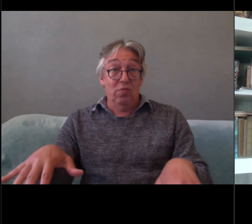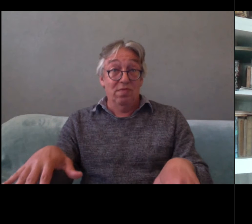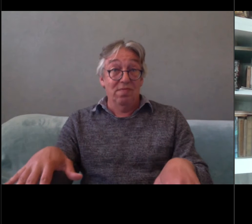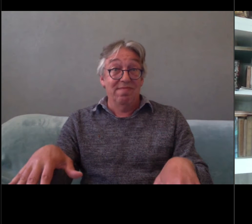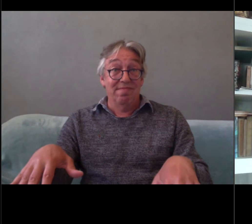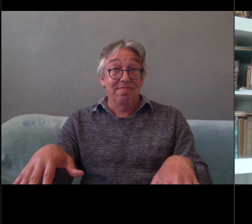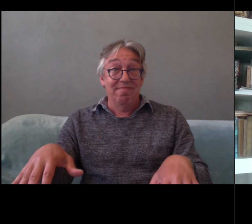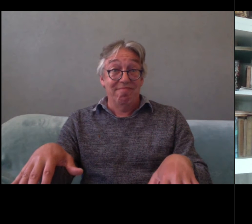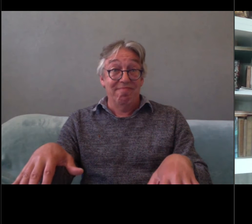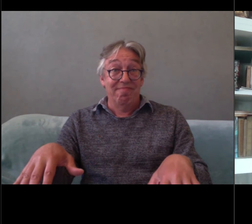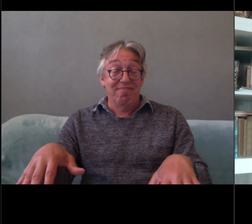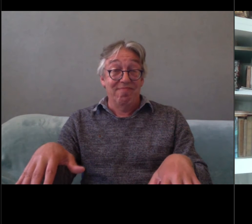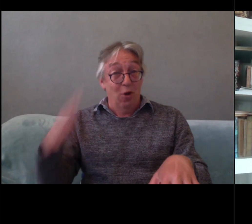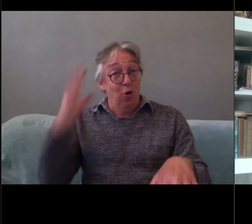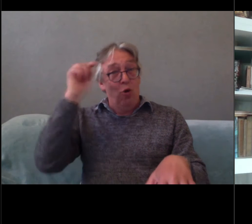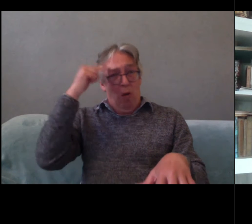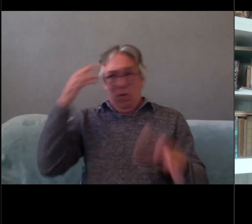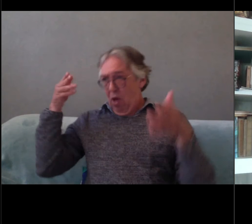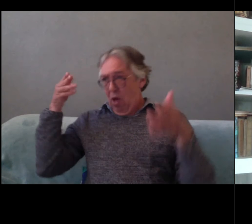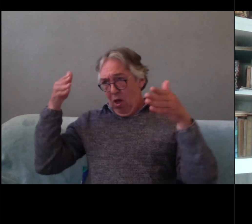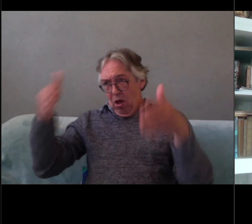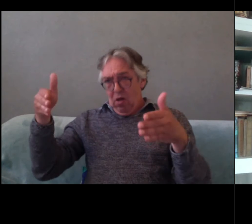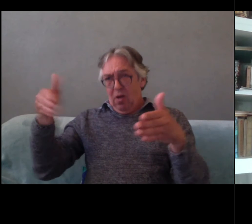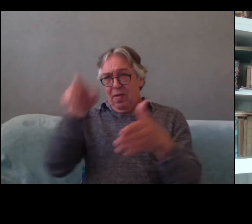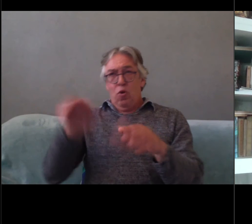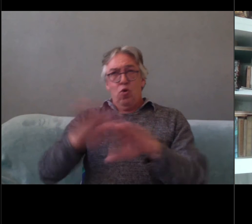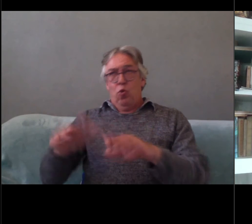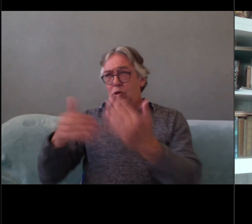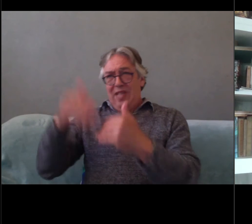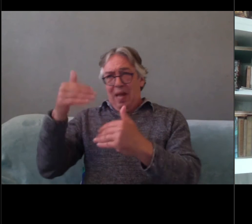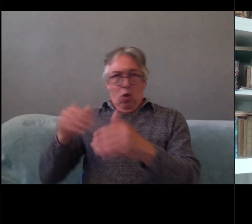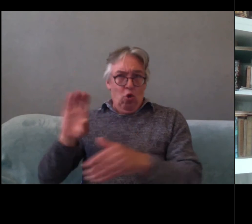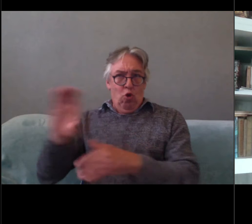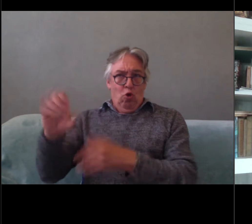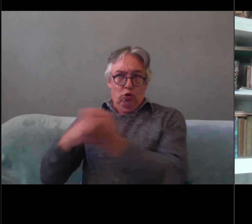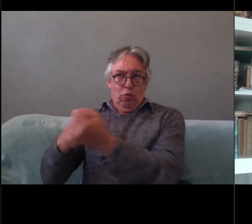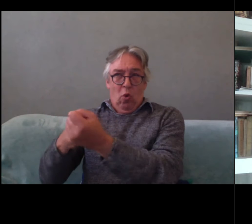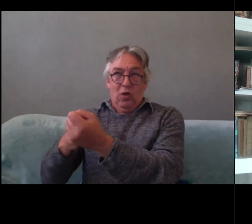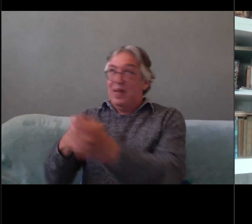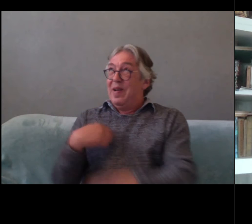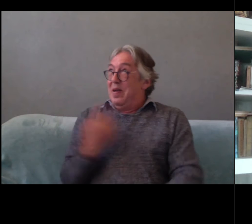If you're asking me how I see some kind of solutions,